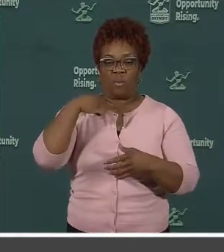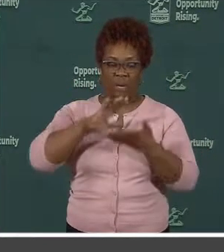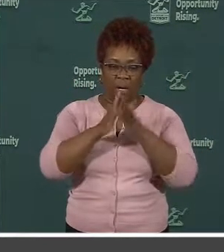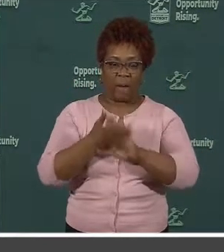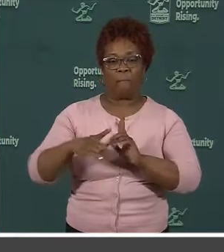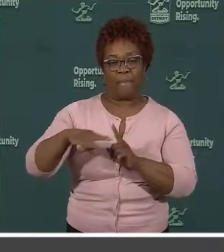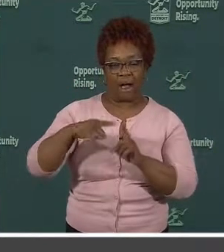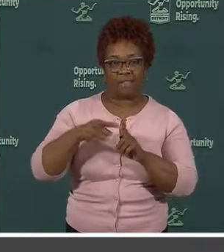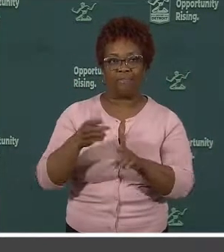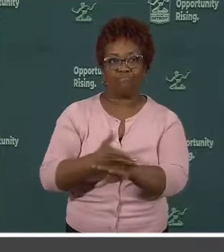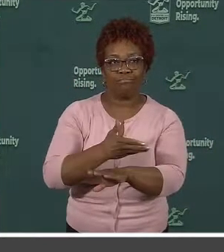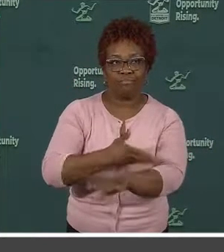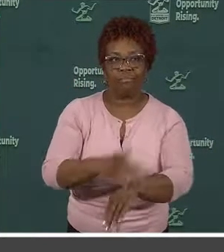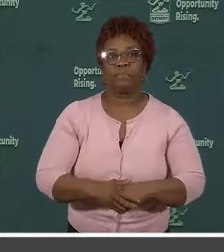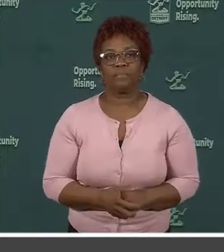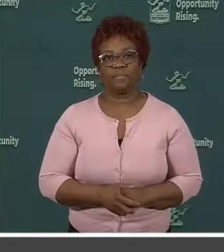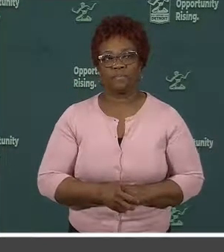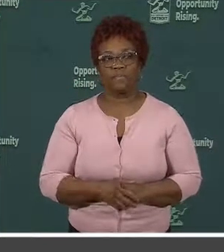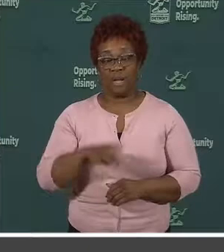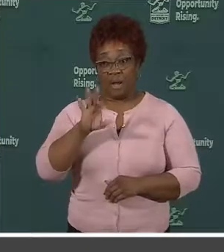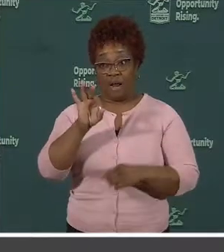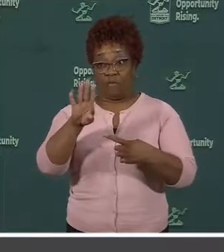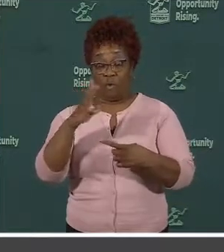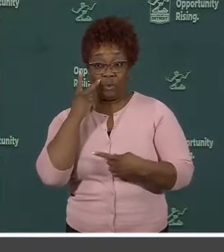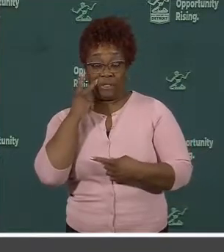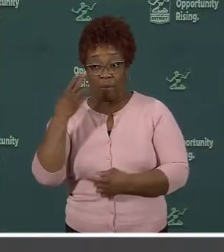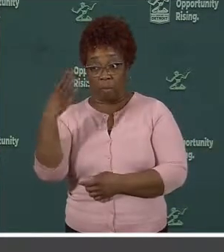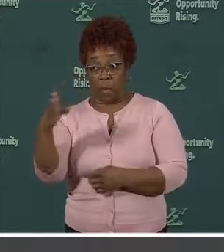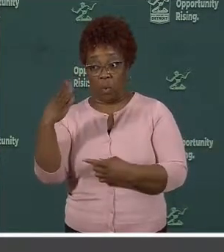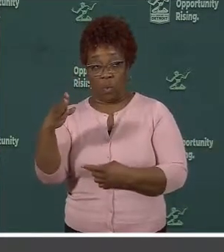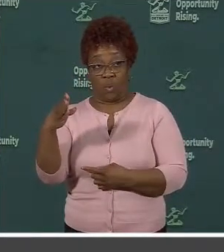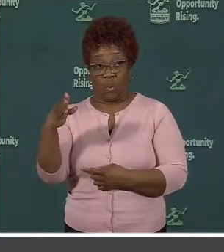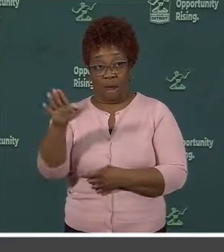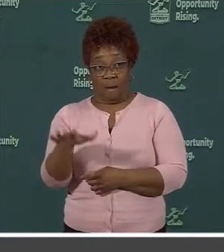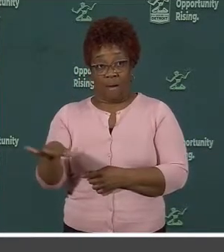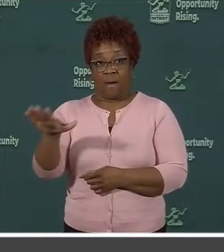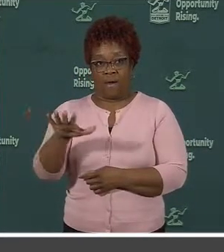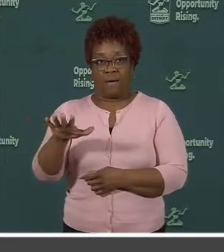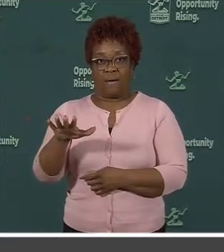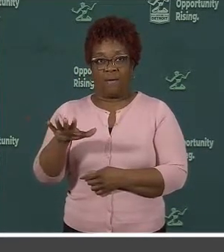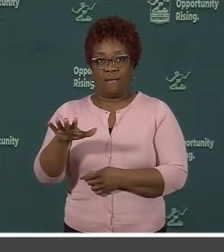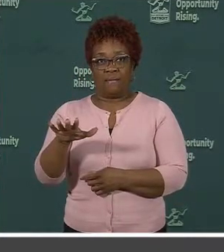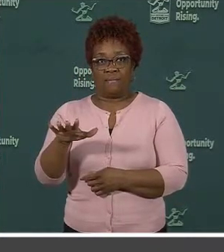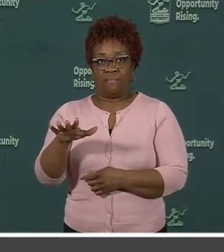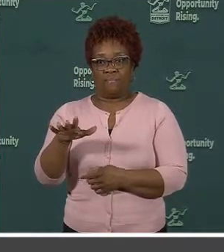GROUP WHERE THAT BLUE PART IS THEY'VE USED IT THEY'VE PROVEN YOU CAN REUSE PARTS IN THIS